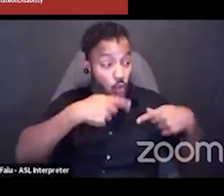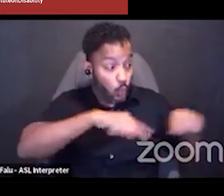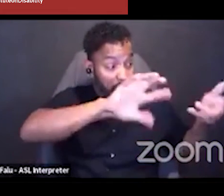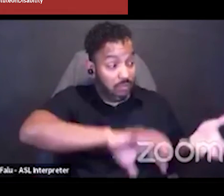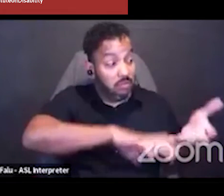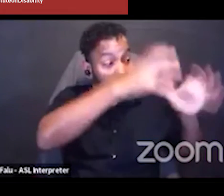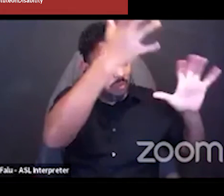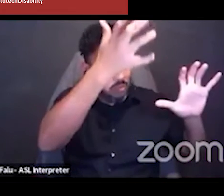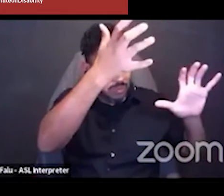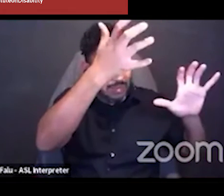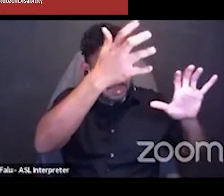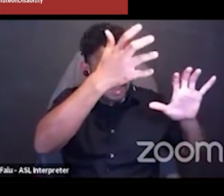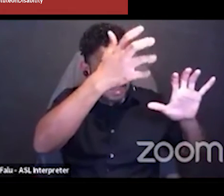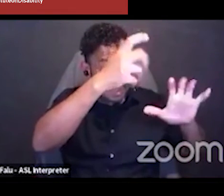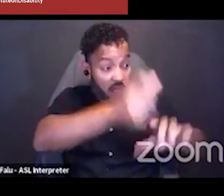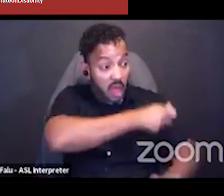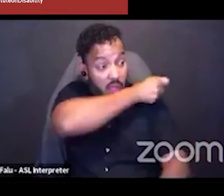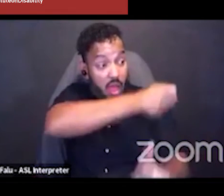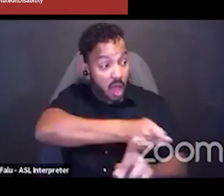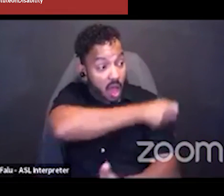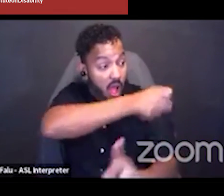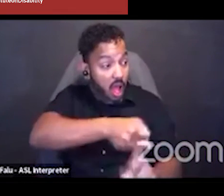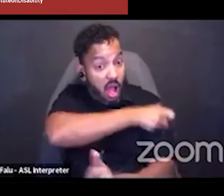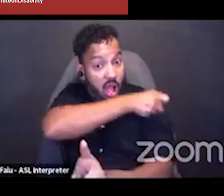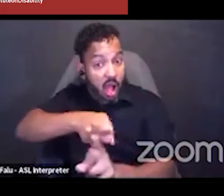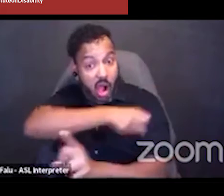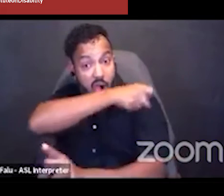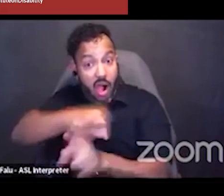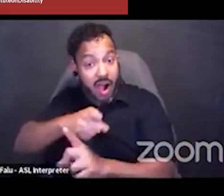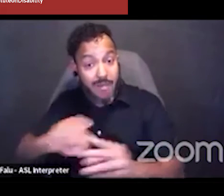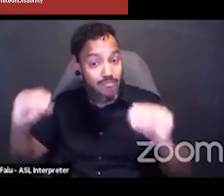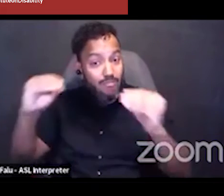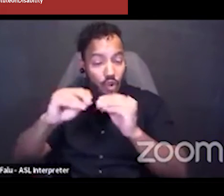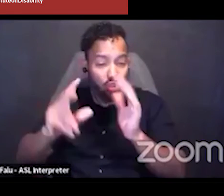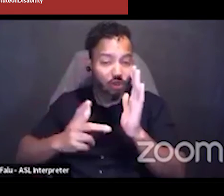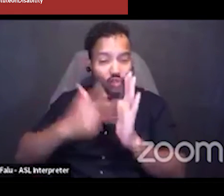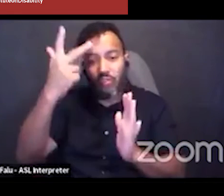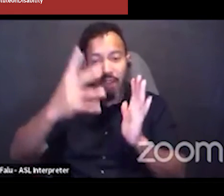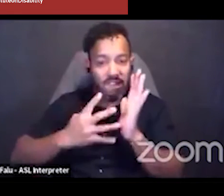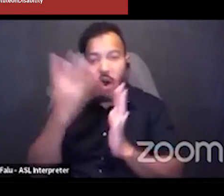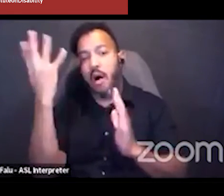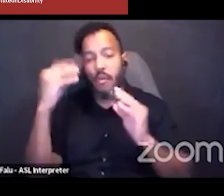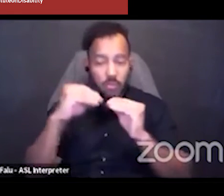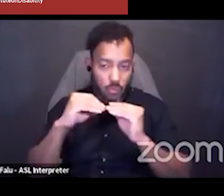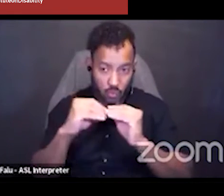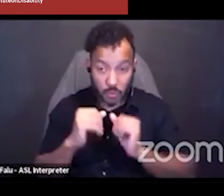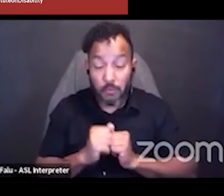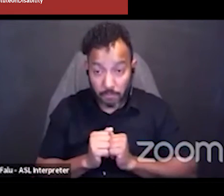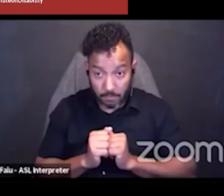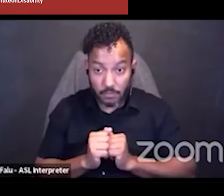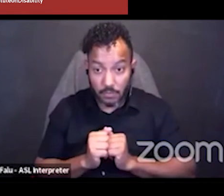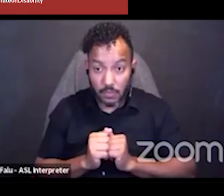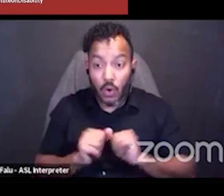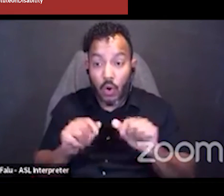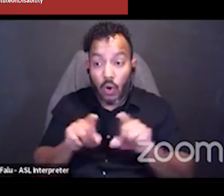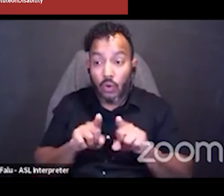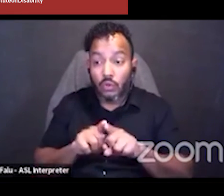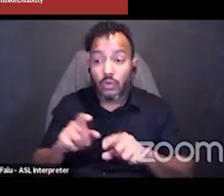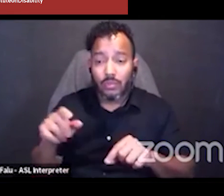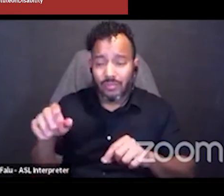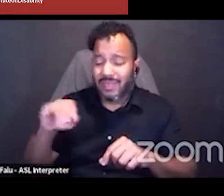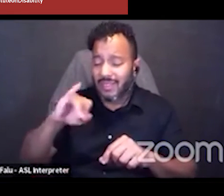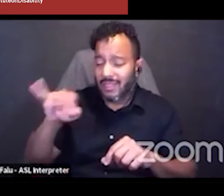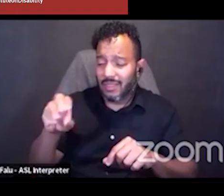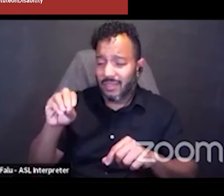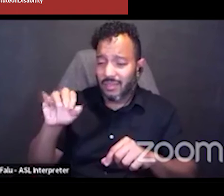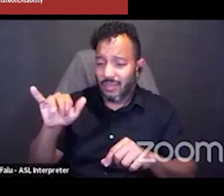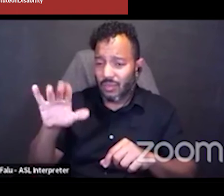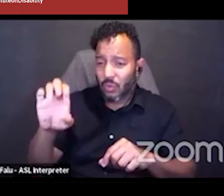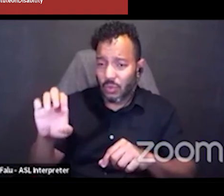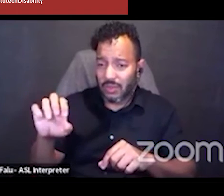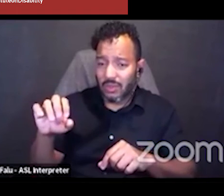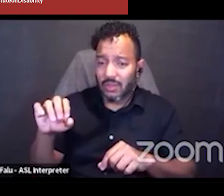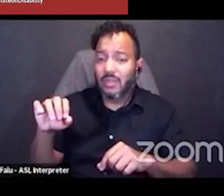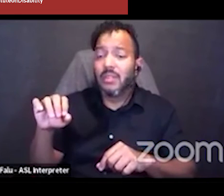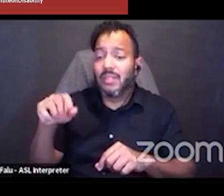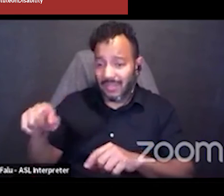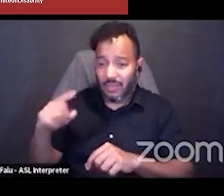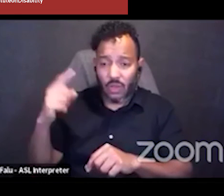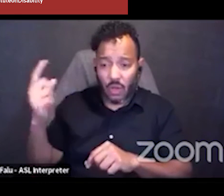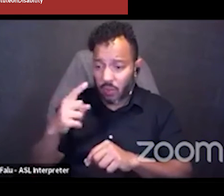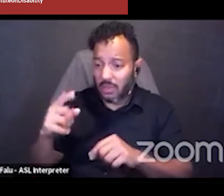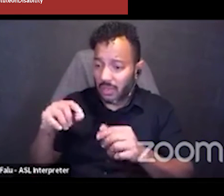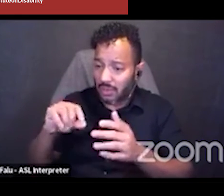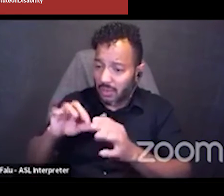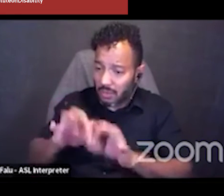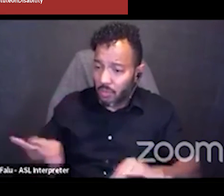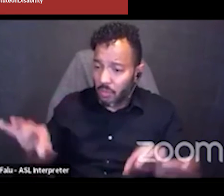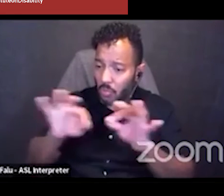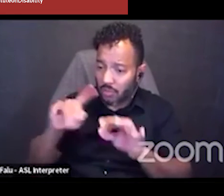I also want to point out and Joyce who always asks very important questions, is wanting